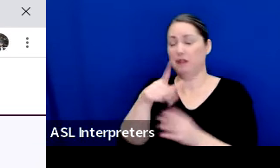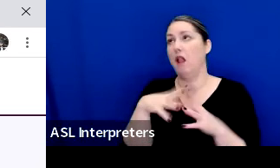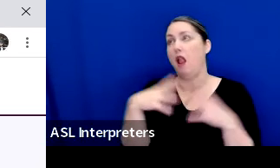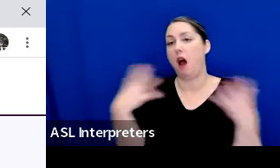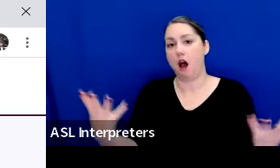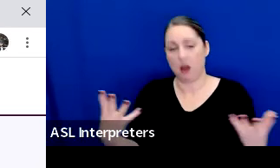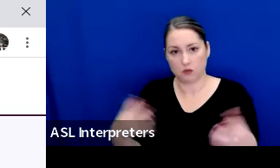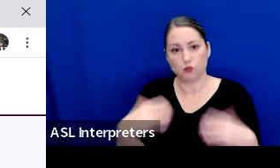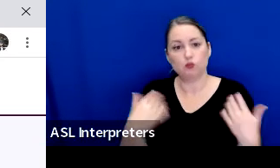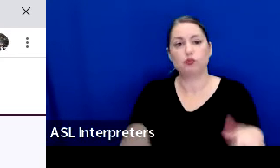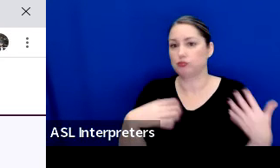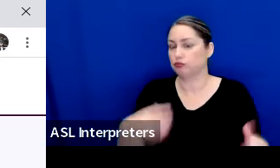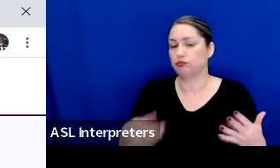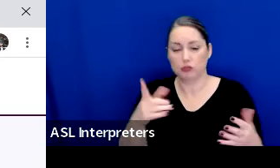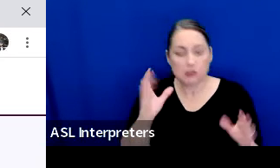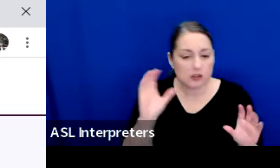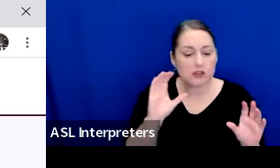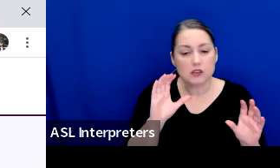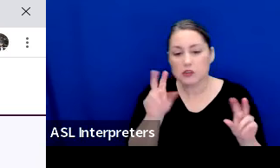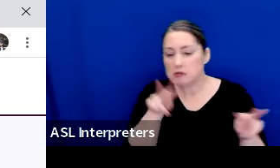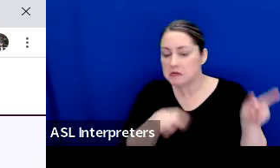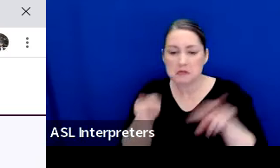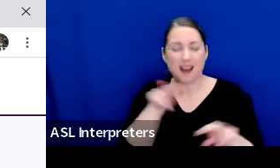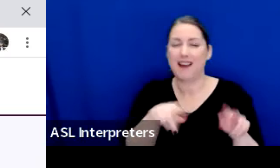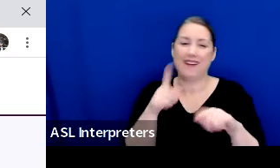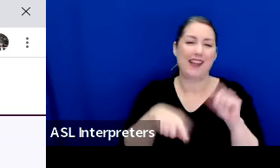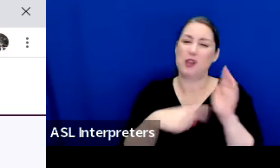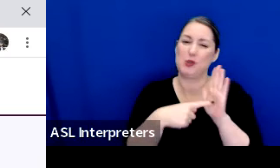It does a lot. And again, I can't show you everything, I'm not.